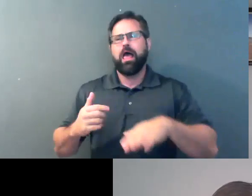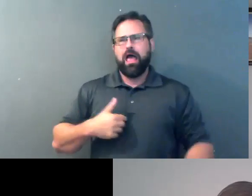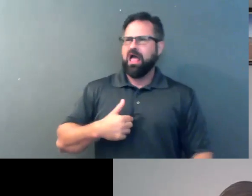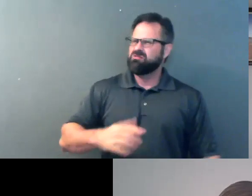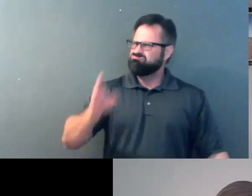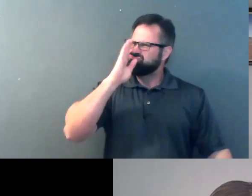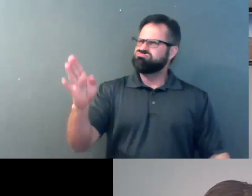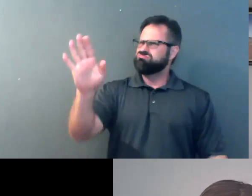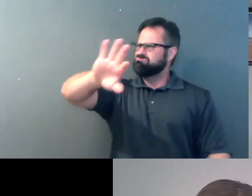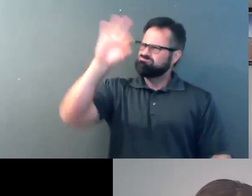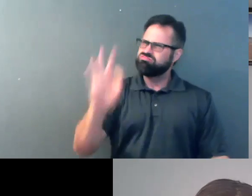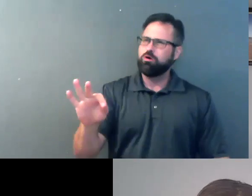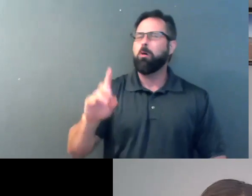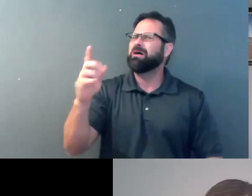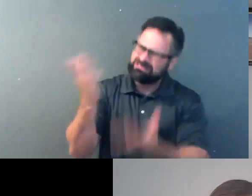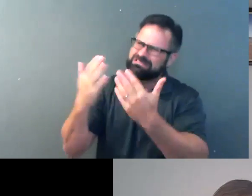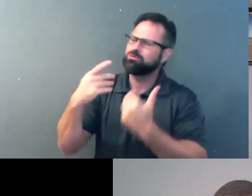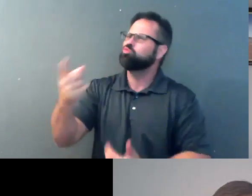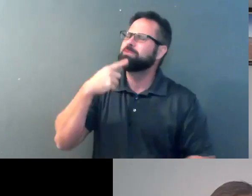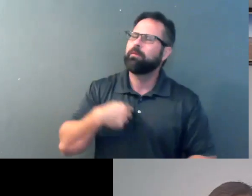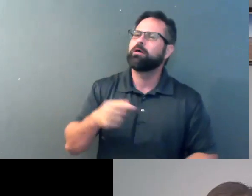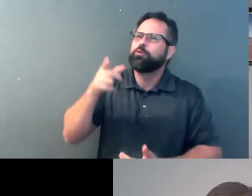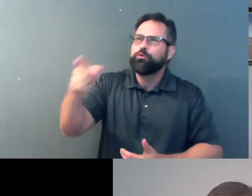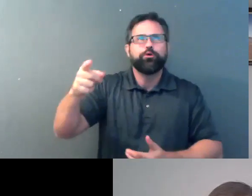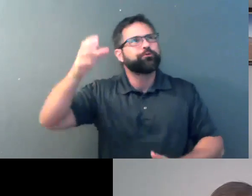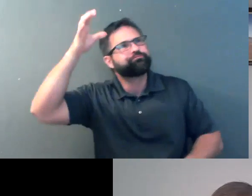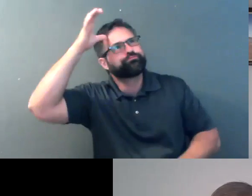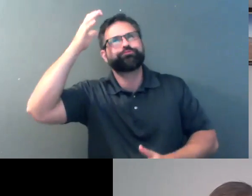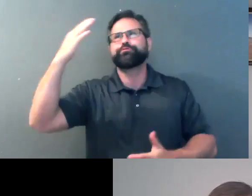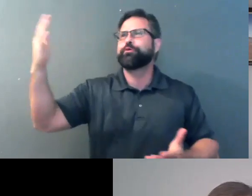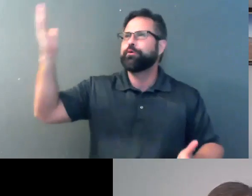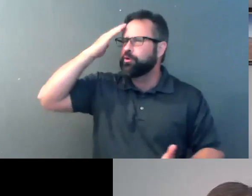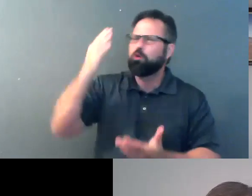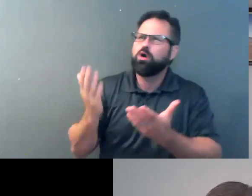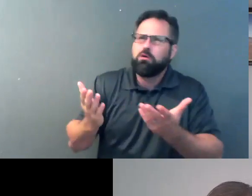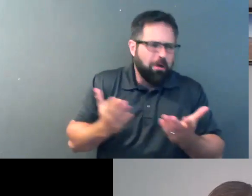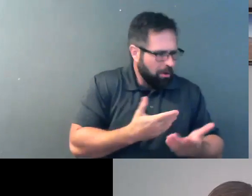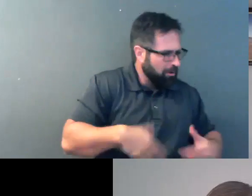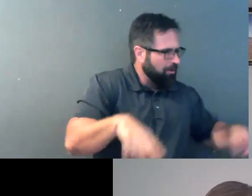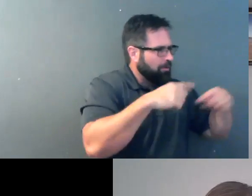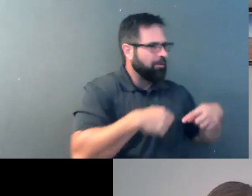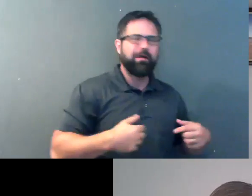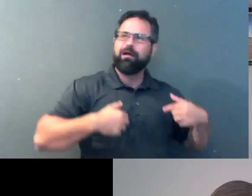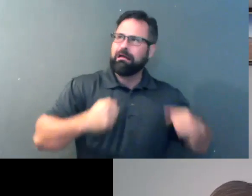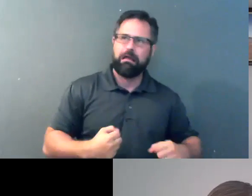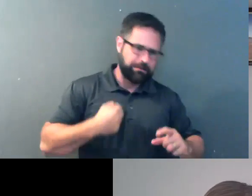based on your expertise on what would you see as the things that would change the situation